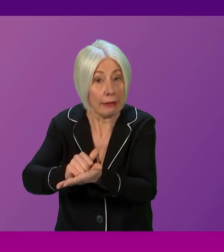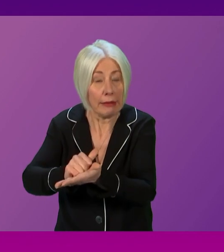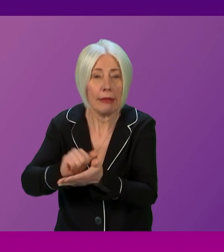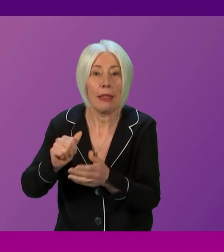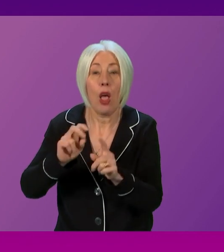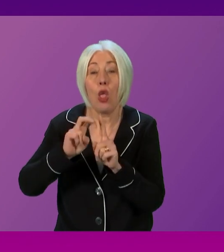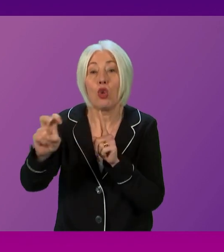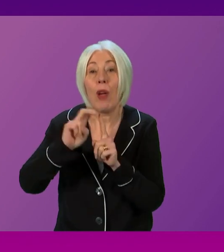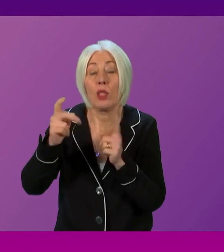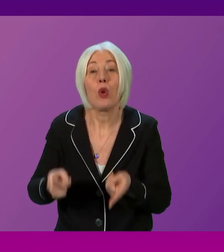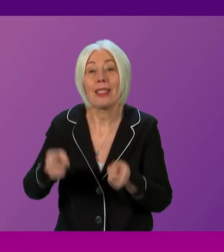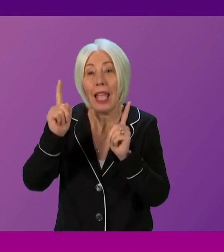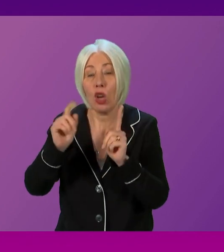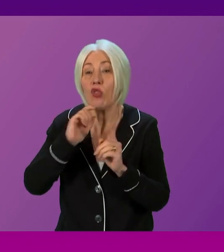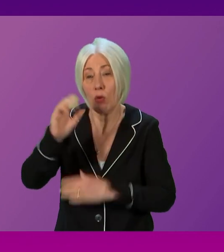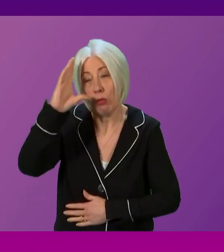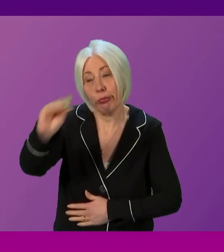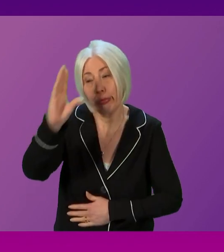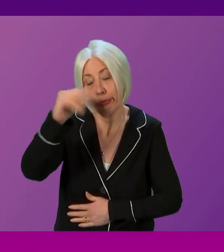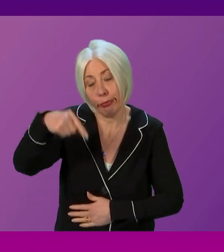Secretary for Net Zero, Energy and Transport will keep Parliament updated as appropriate.